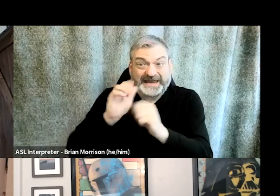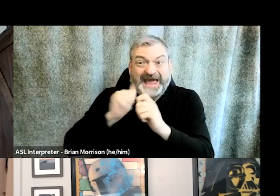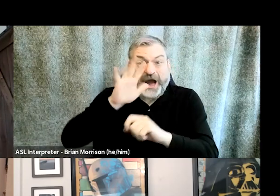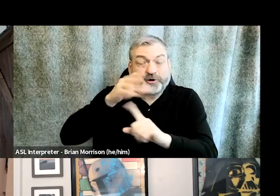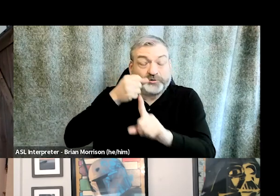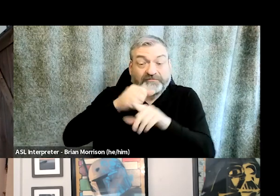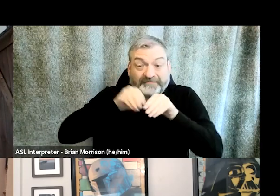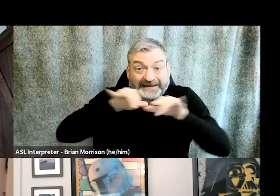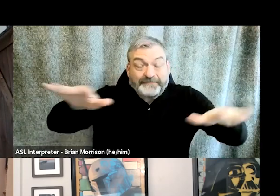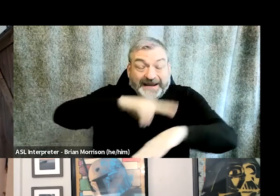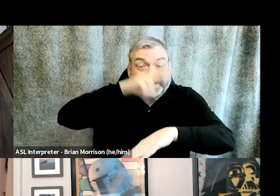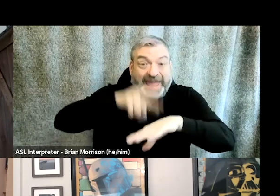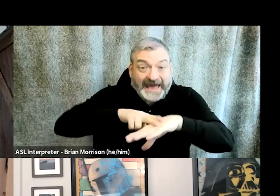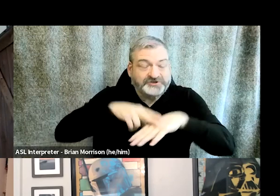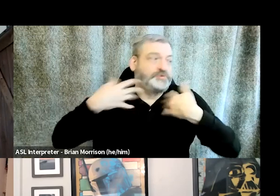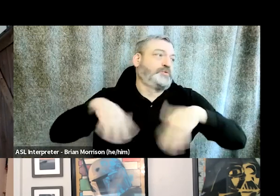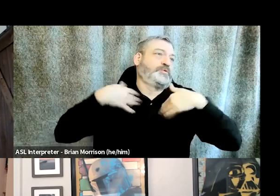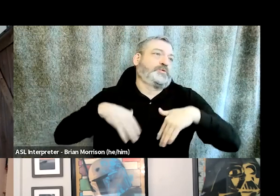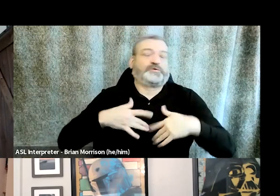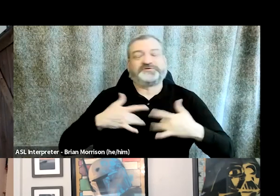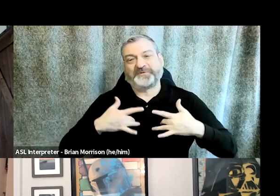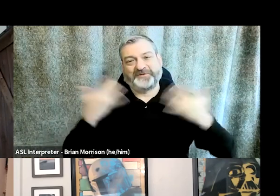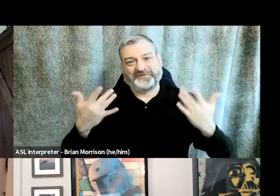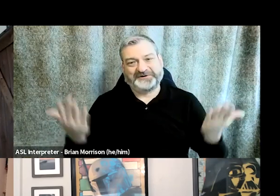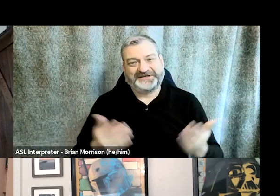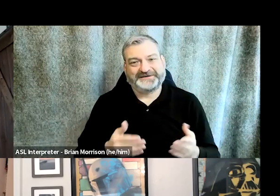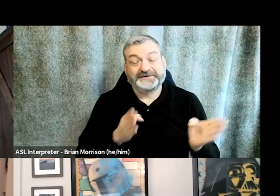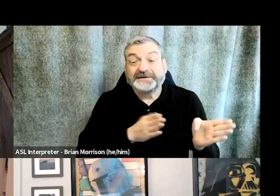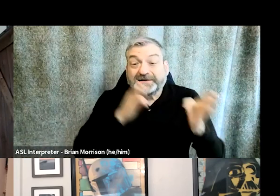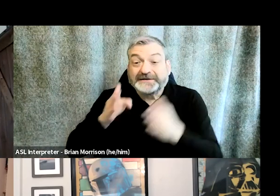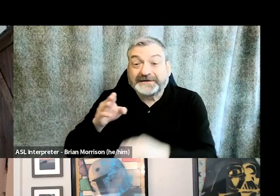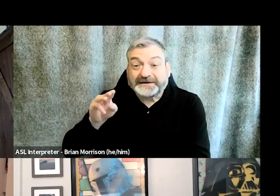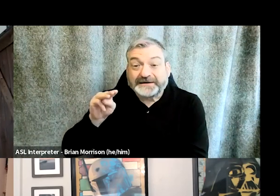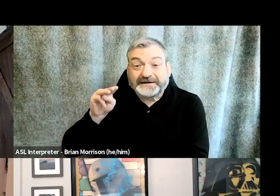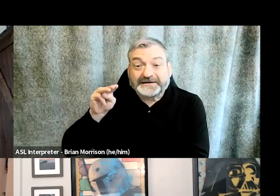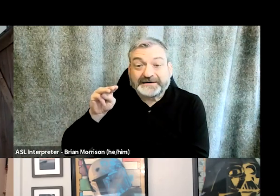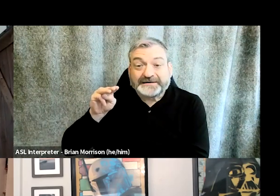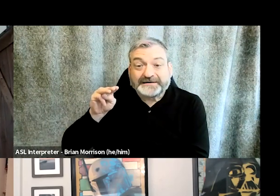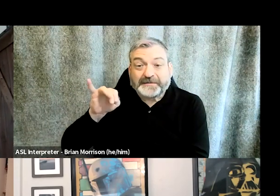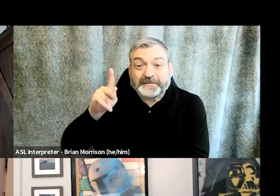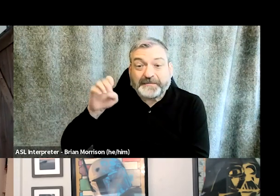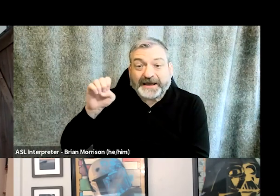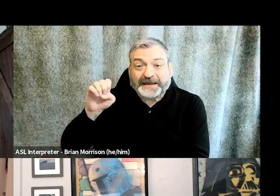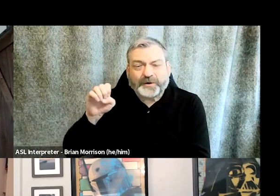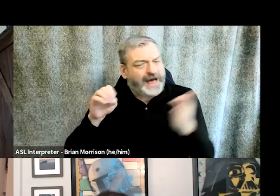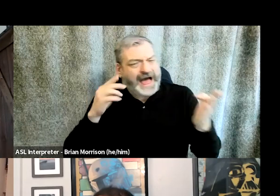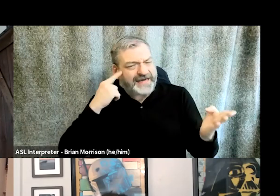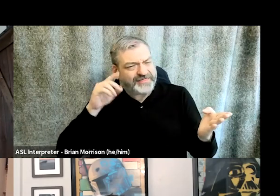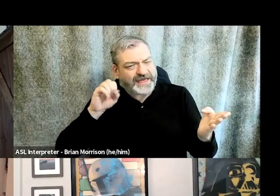And Mike, do you want to introduce yourself as well? Sure. Actually, Sloan, I think you're going to introduce all three of us.